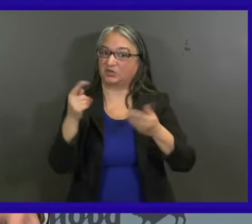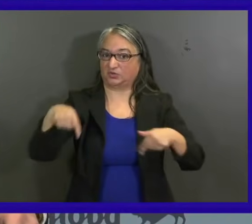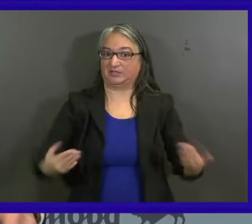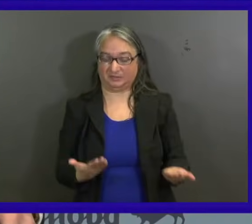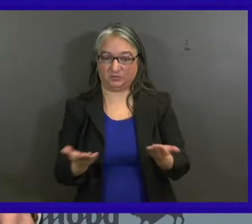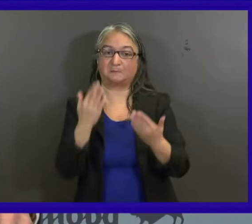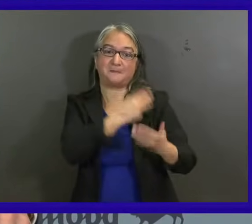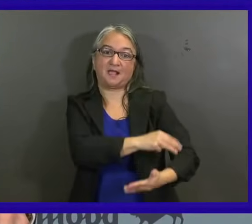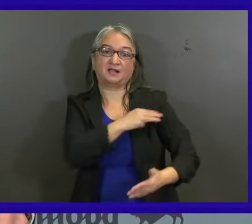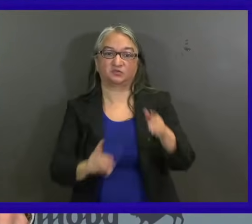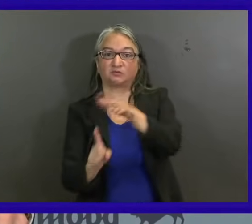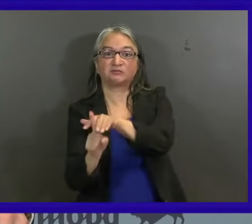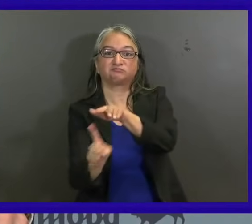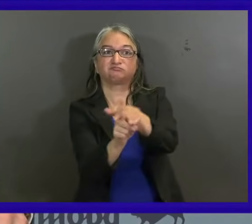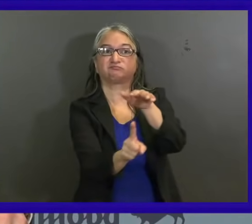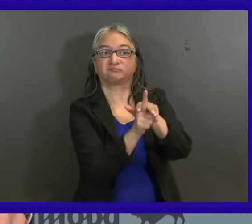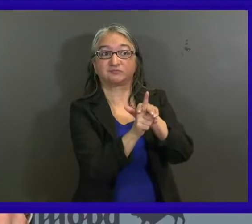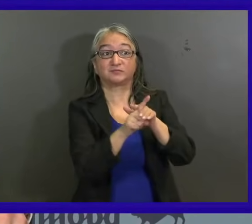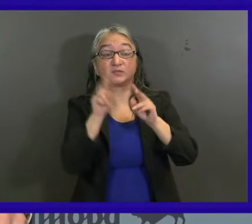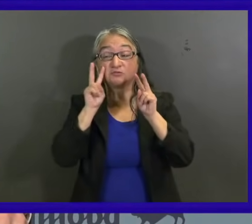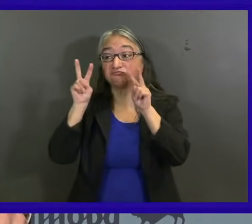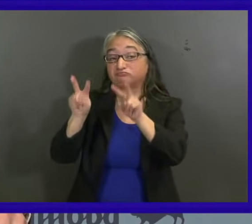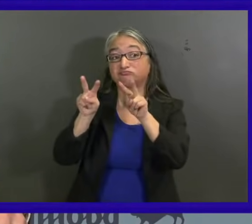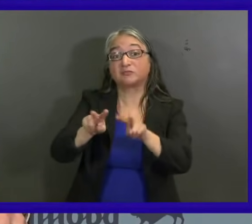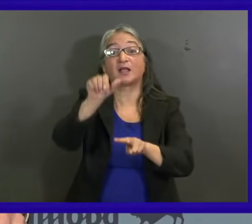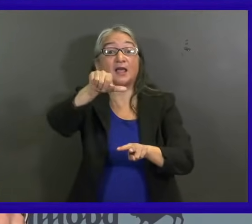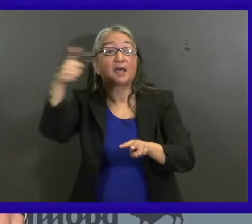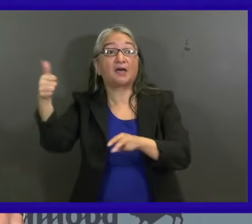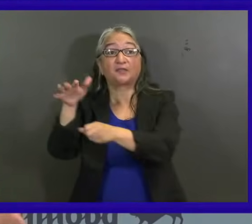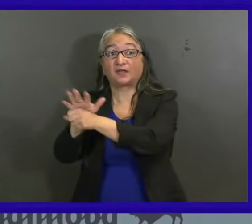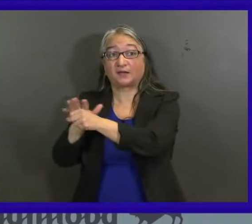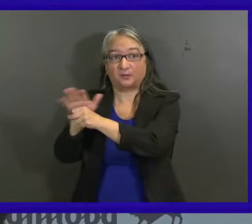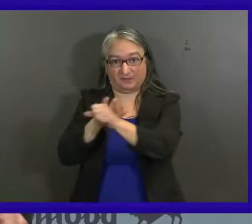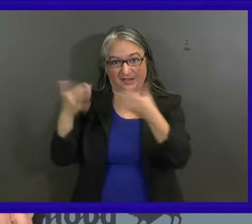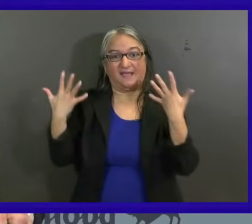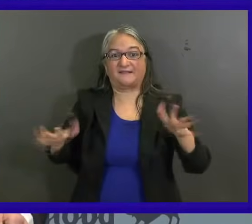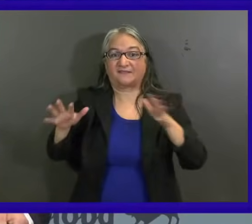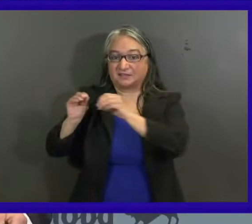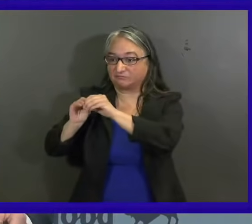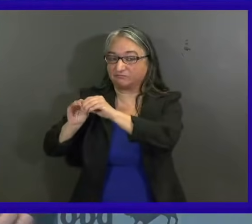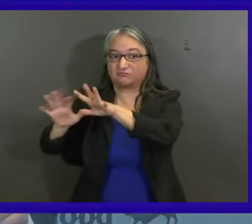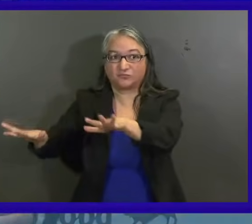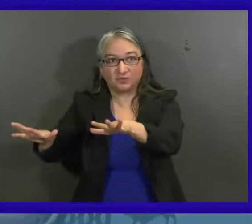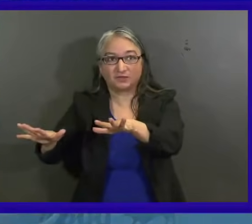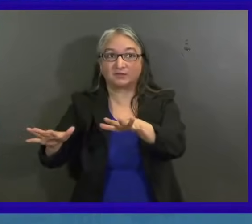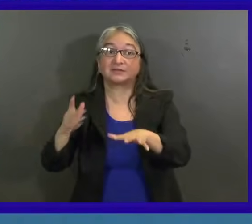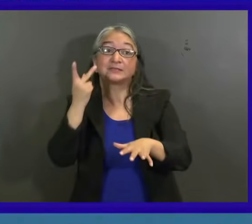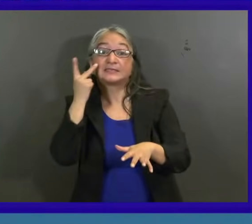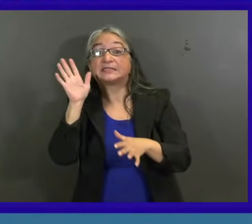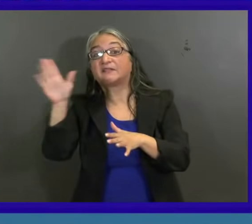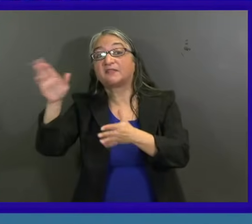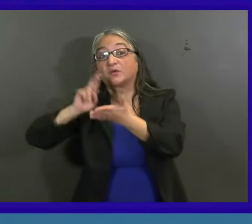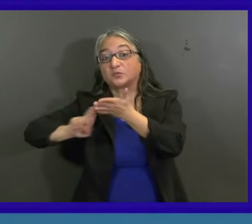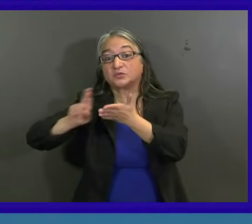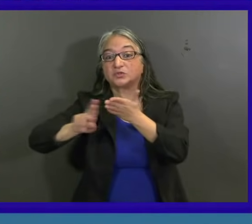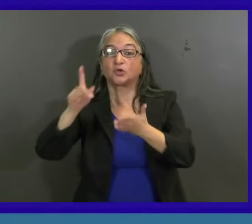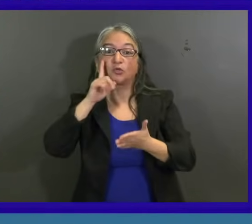show the potential impact in manitoba of omicron if we go to the first slide